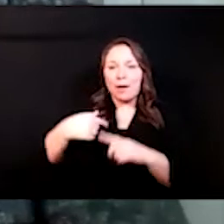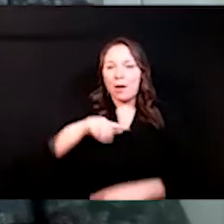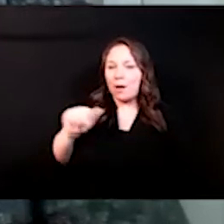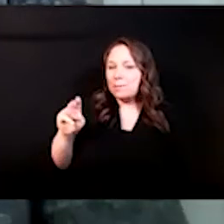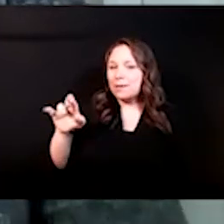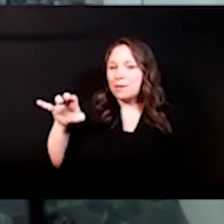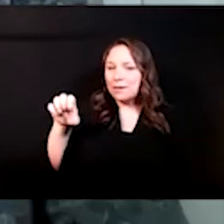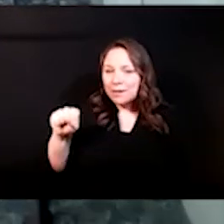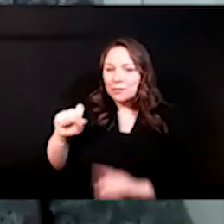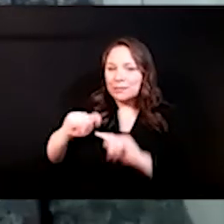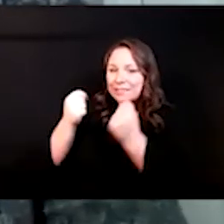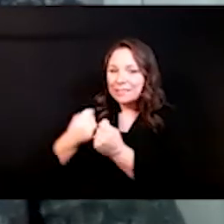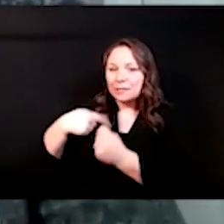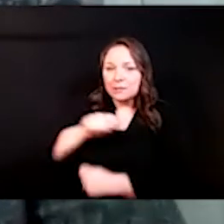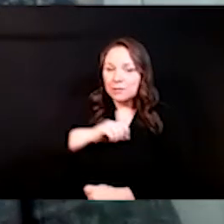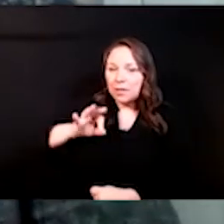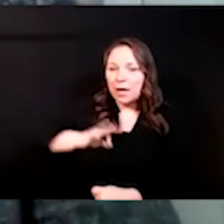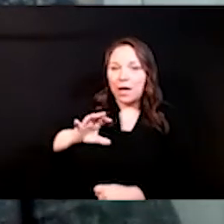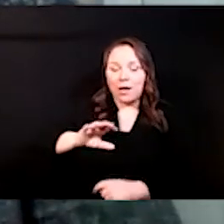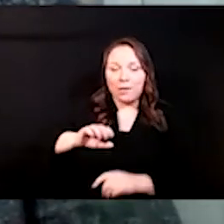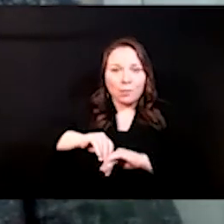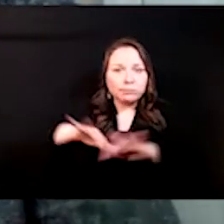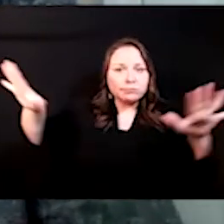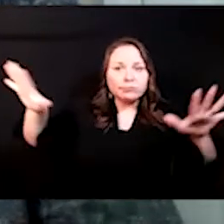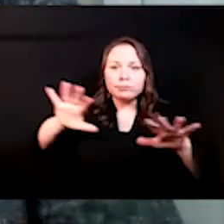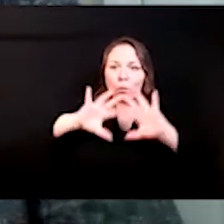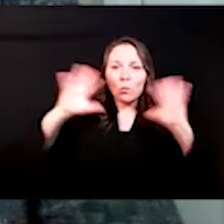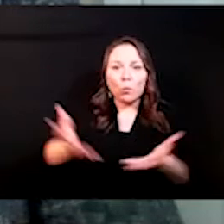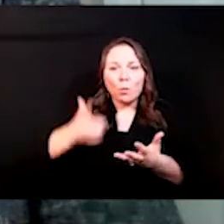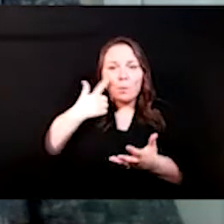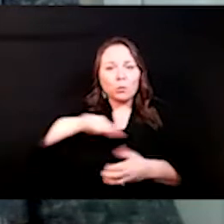THINKING A LOT ABOUT OUR AMERICARES TEAMS, YOU KNOW, OUR STAFF IS SCATTERED ALL ACROSS THE WORLD BEING A